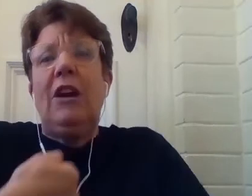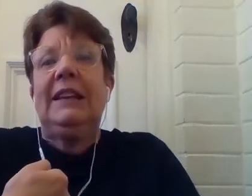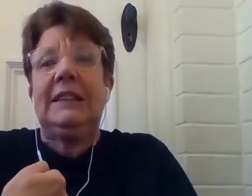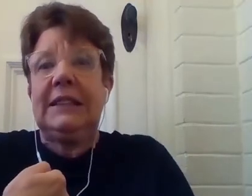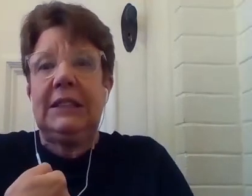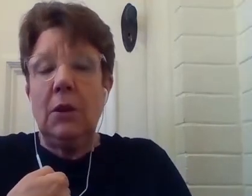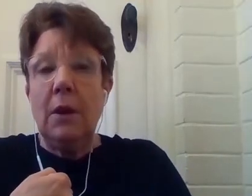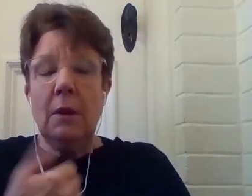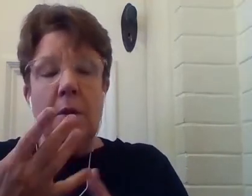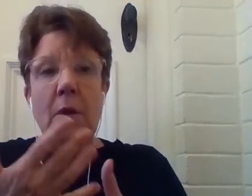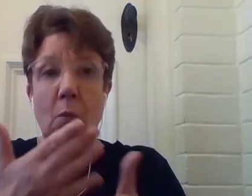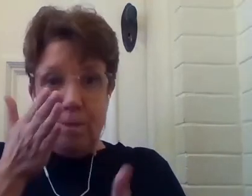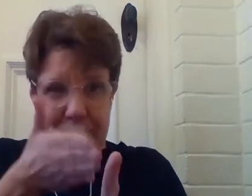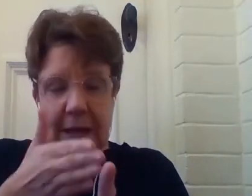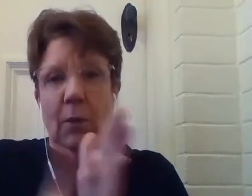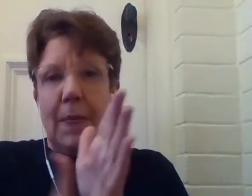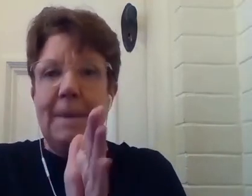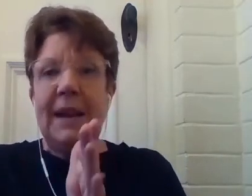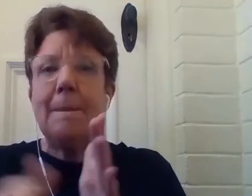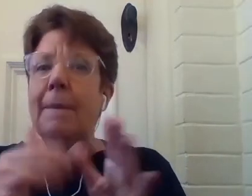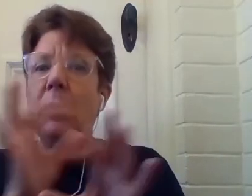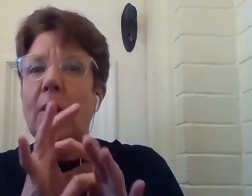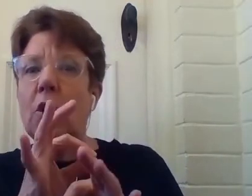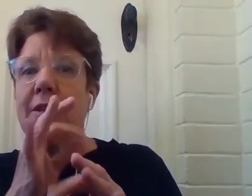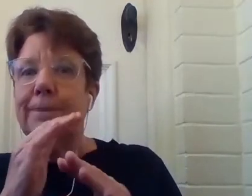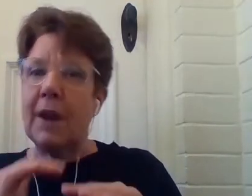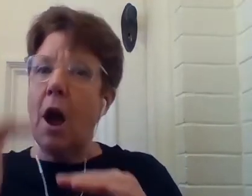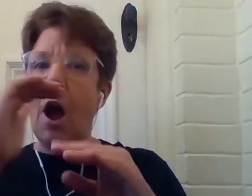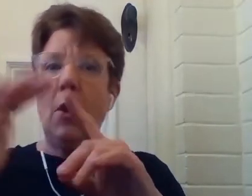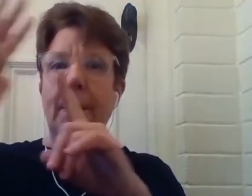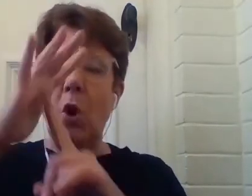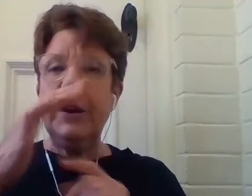high on their list of priorities. I would start small. If you really